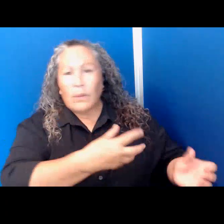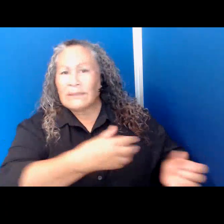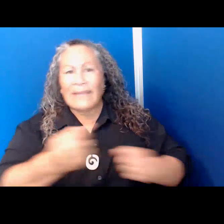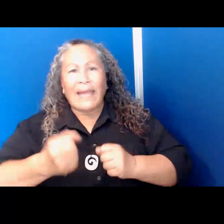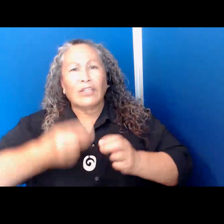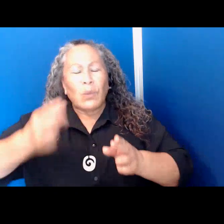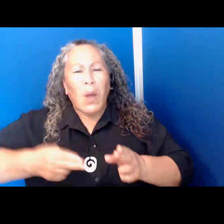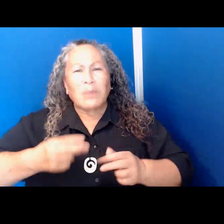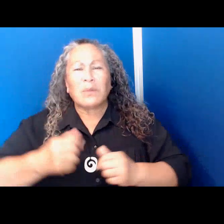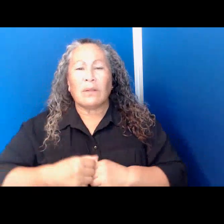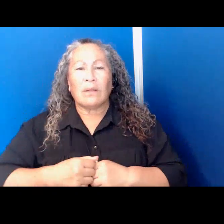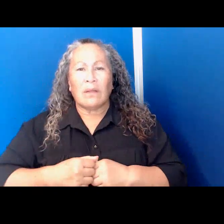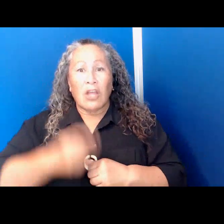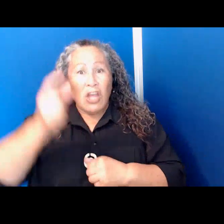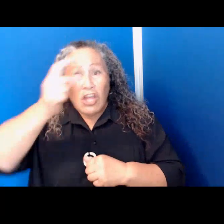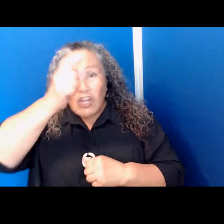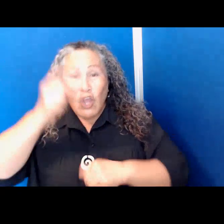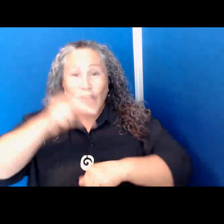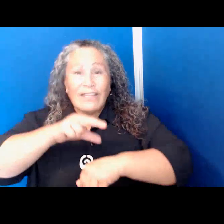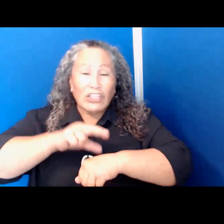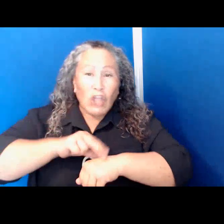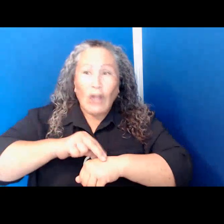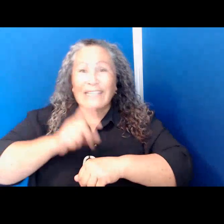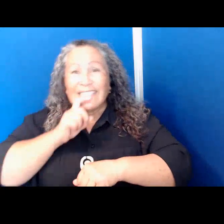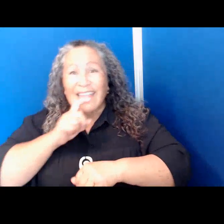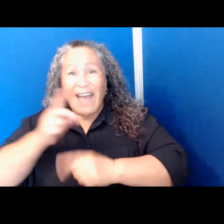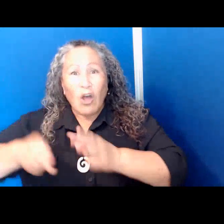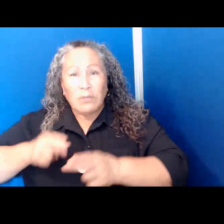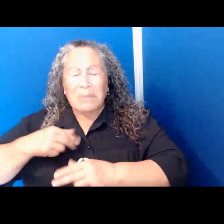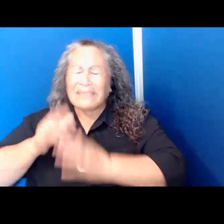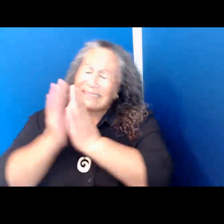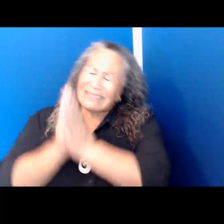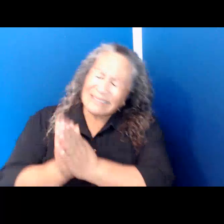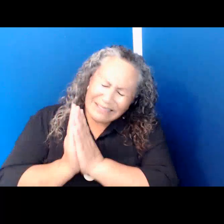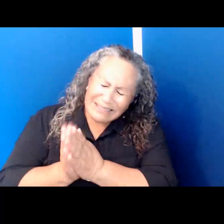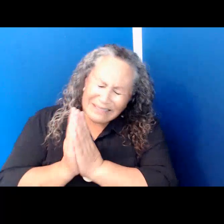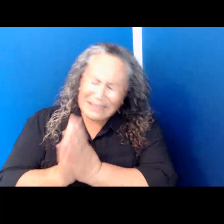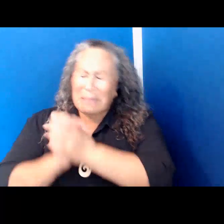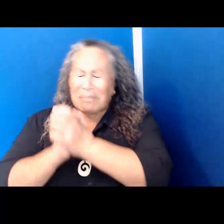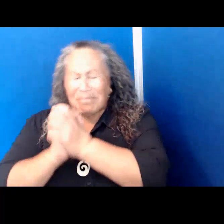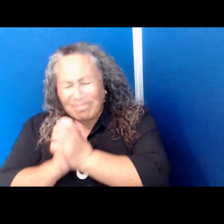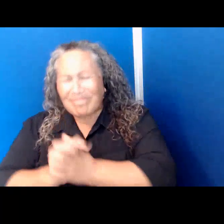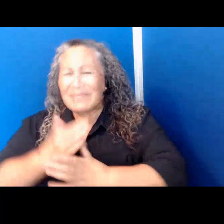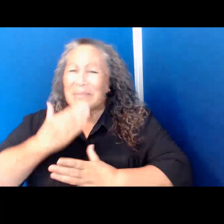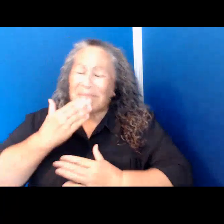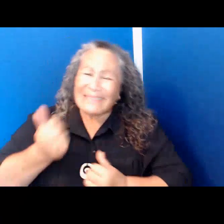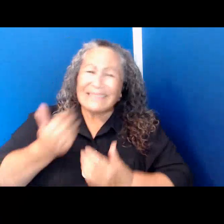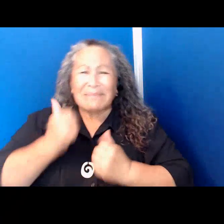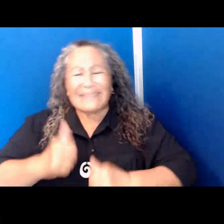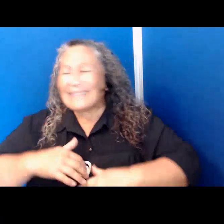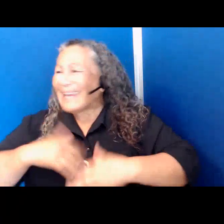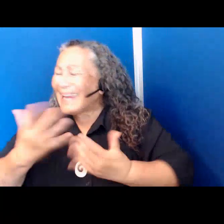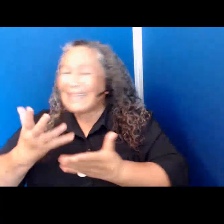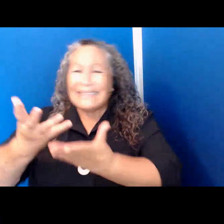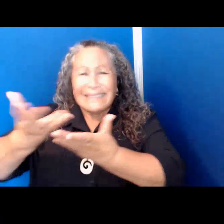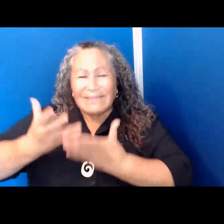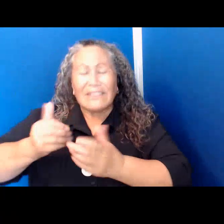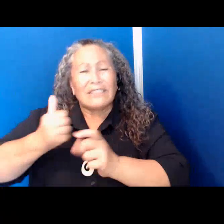with the nurses, with the doctors, the staff at the hospital to get any type of support for Dad.